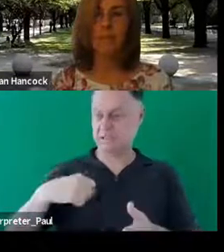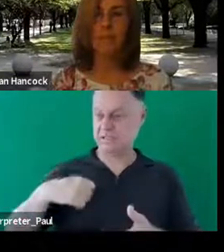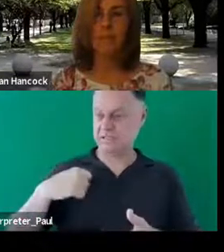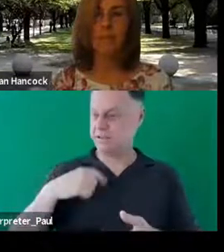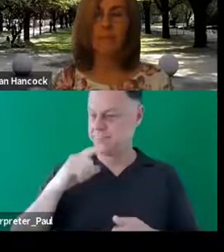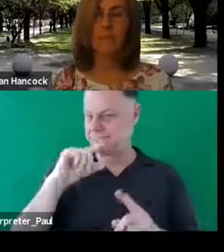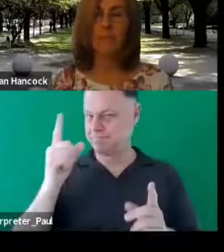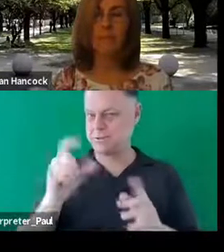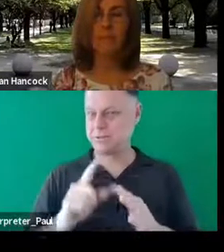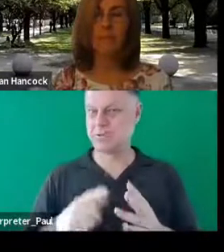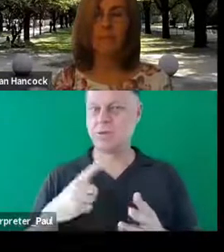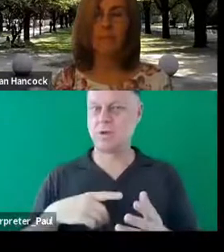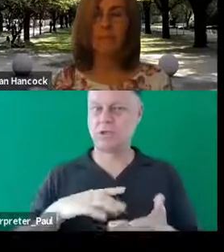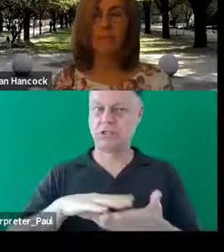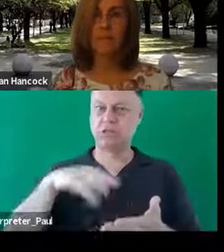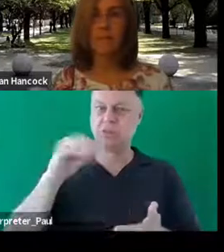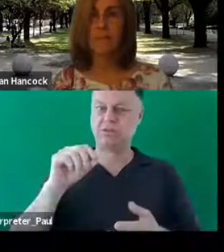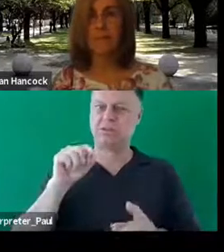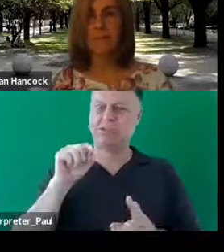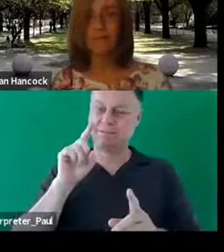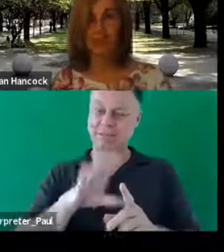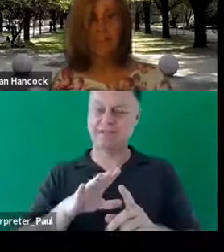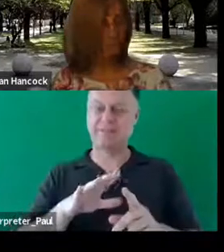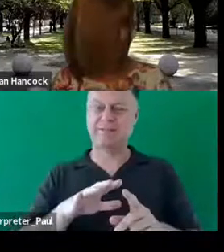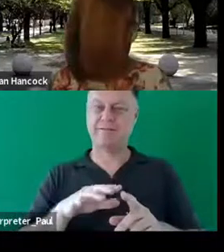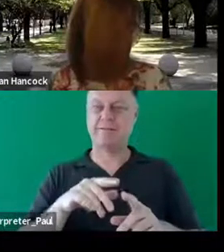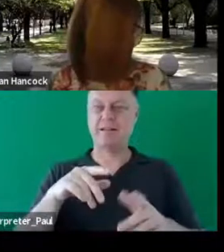because our students are the experts at finding their way around the learning management systems,